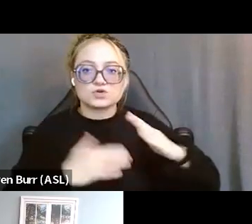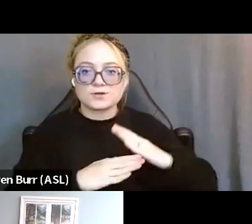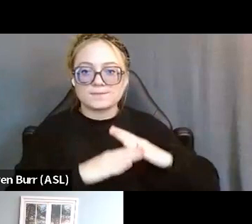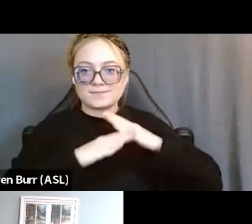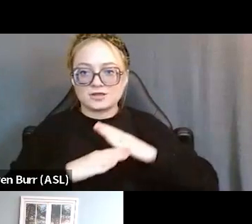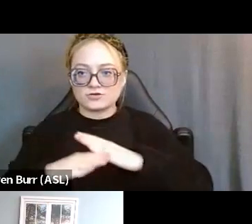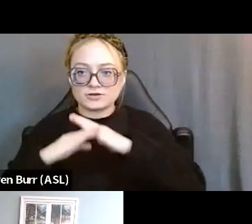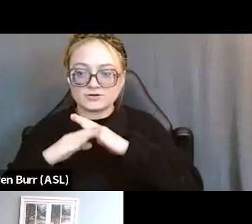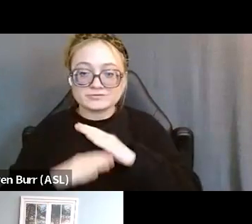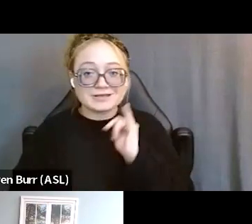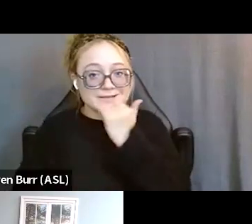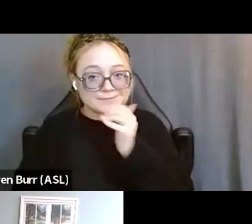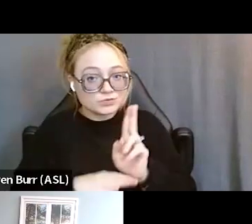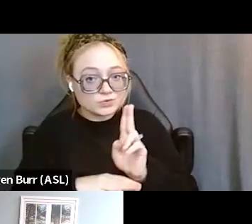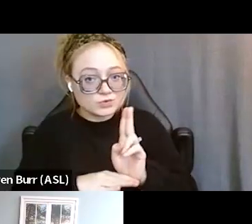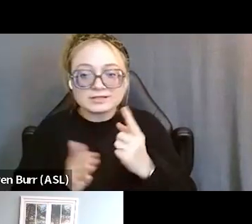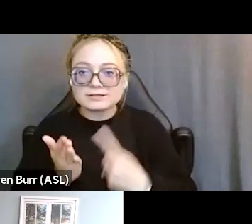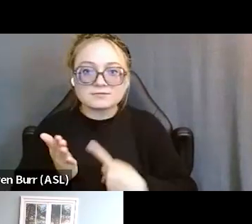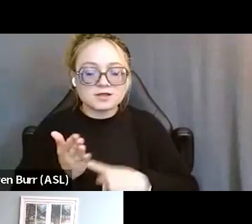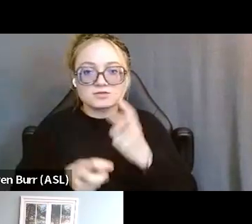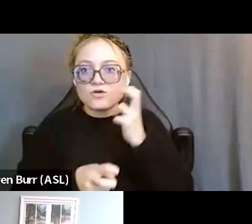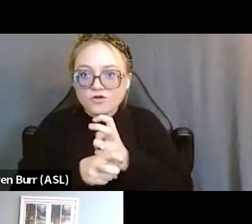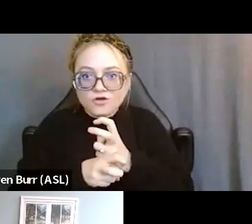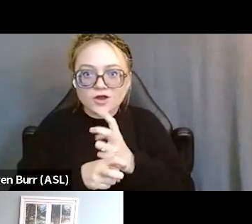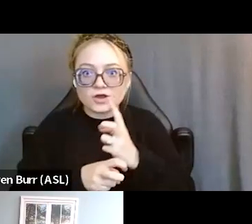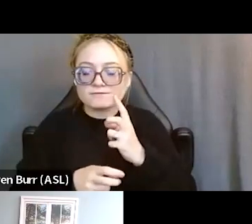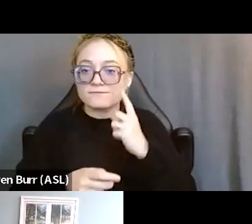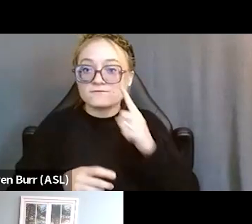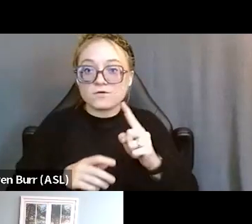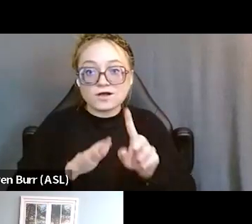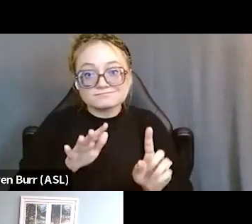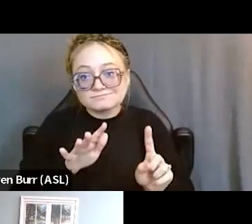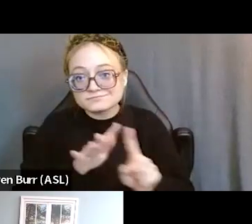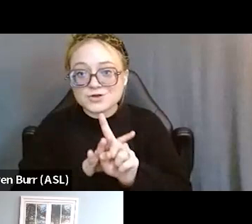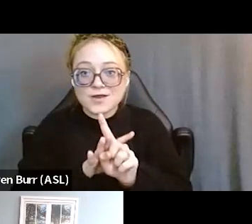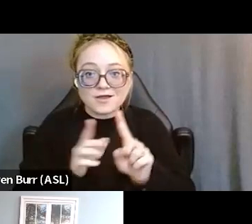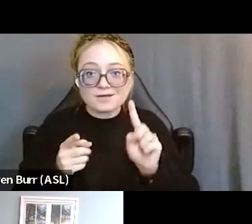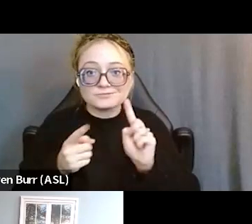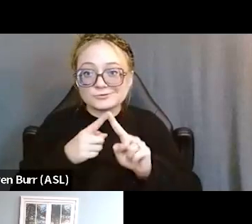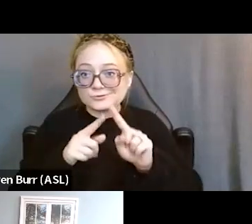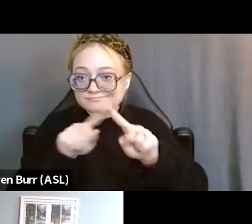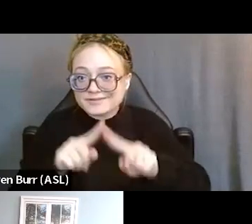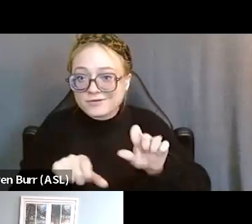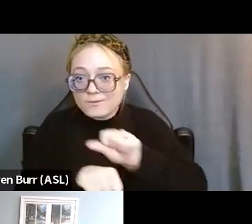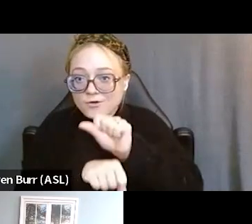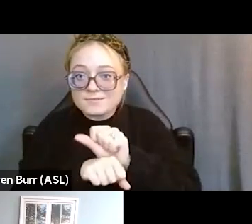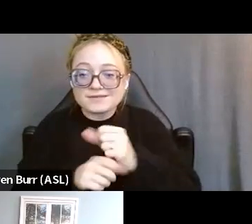sometimes it's really hard to get to all of these different appointments in all these different places and coordinate with these sites. Sometimes people have transportation difficulties